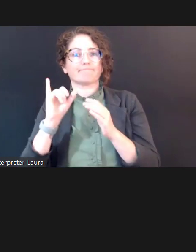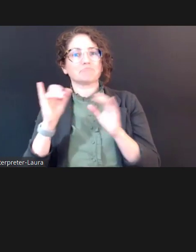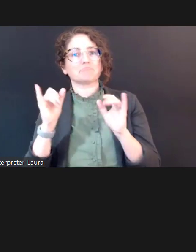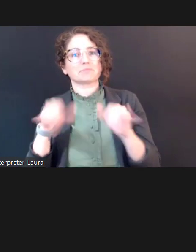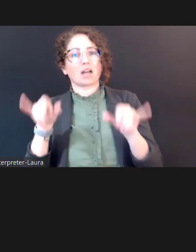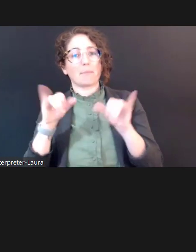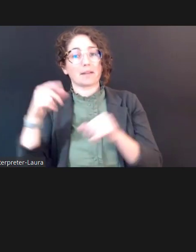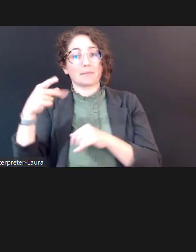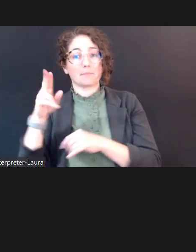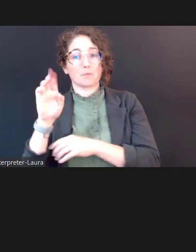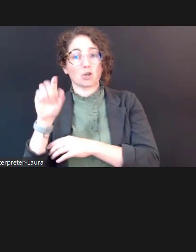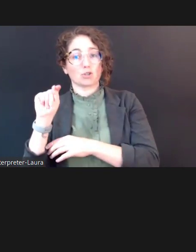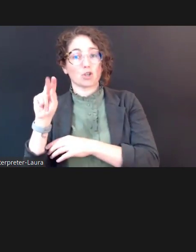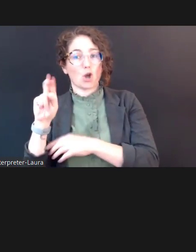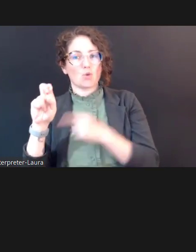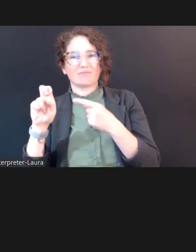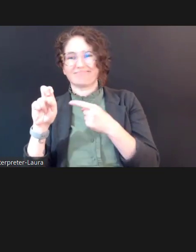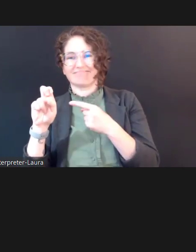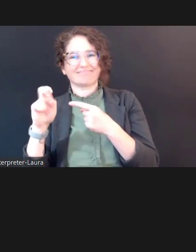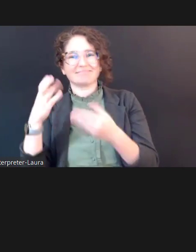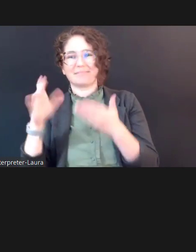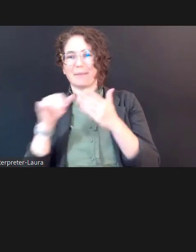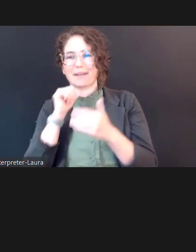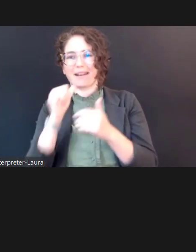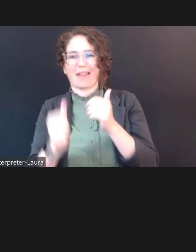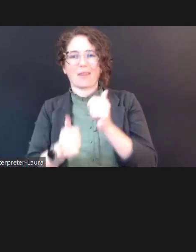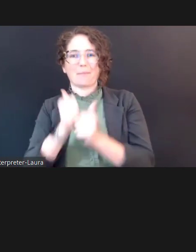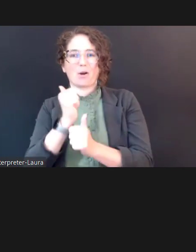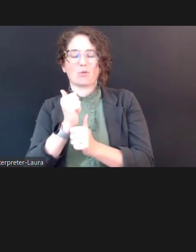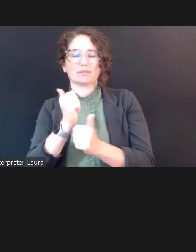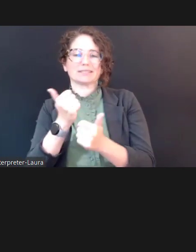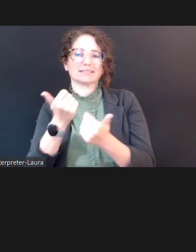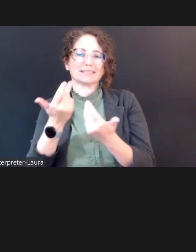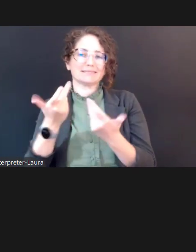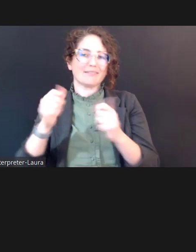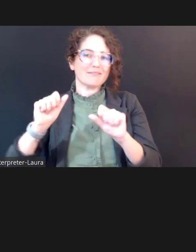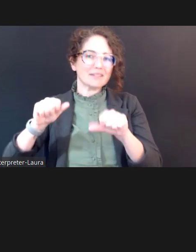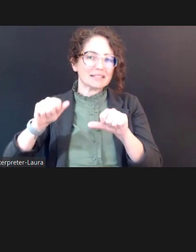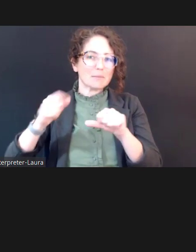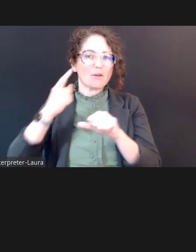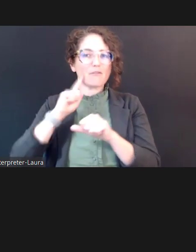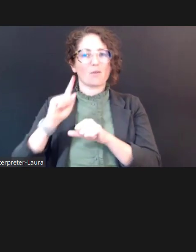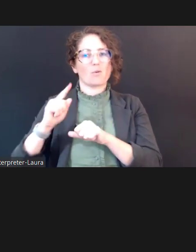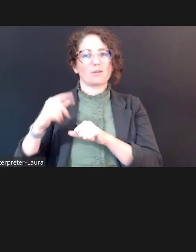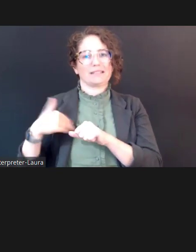the most feasible method to use with some of the younger children.